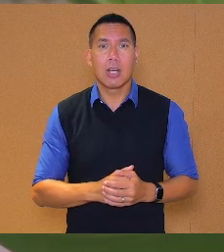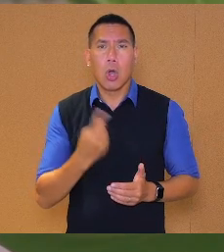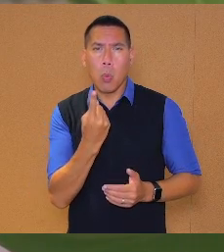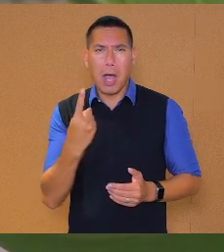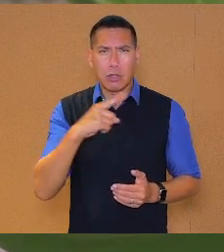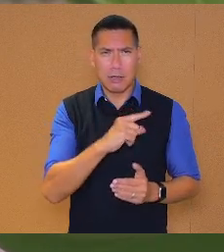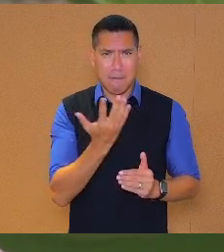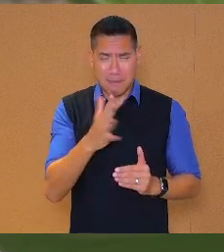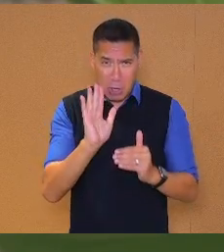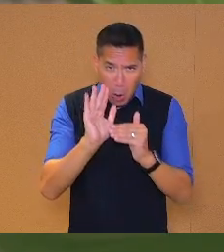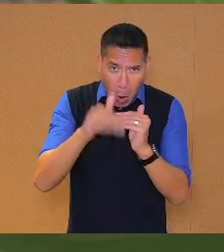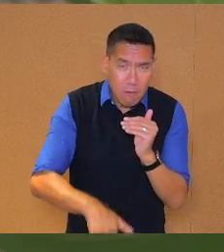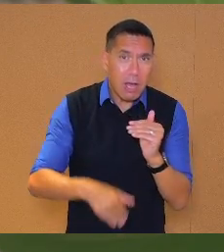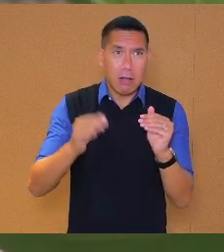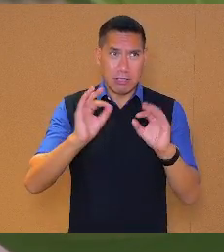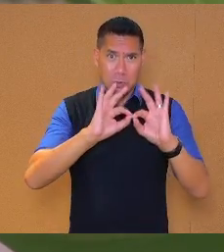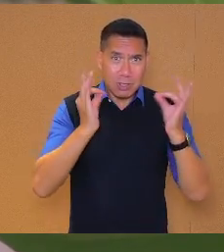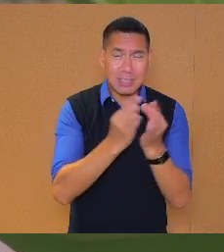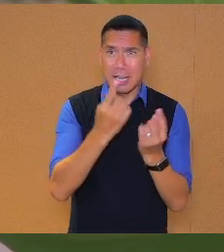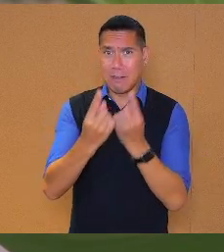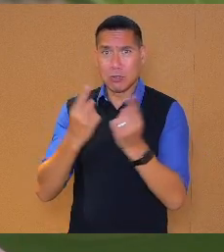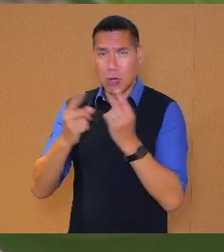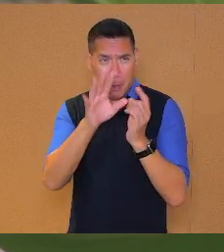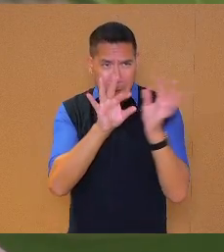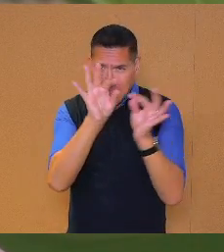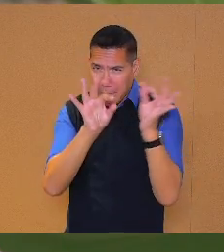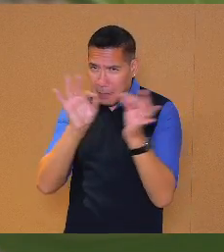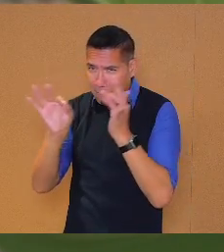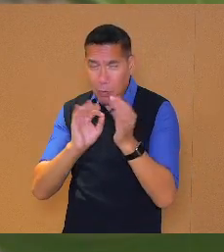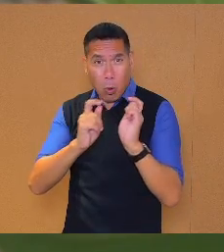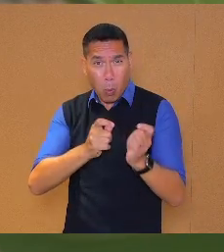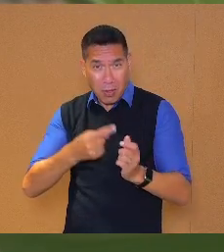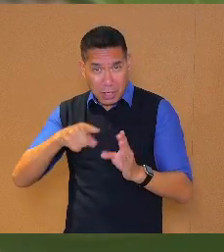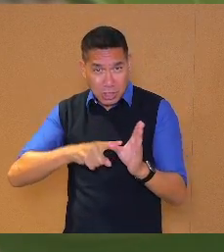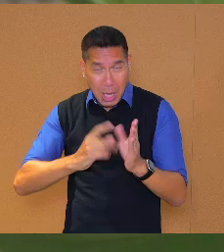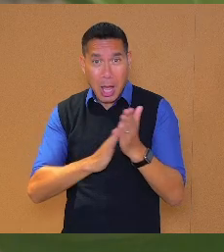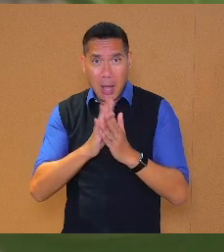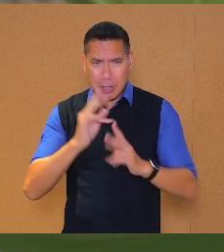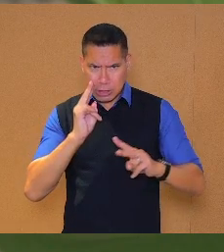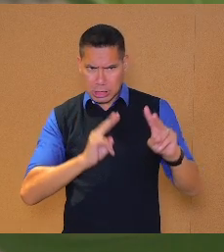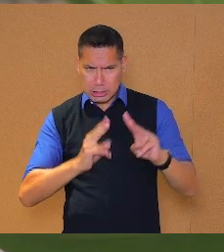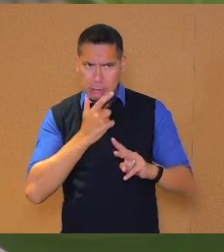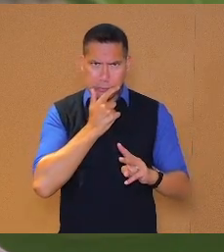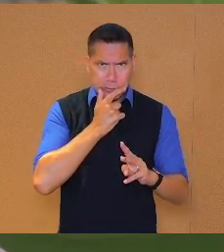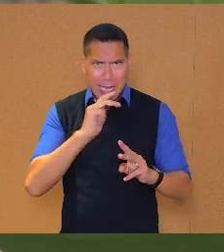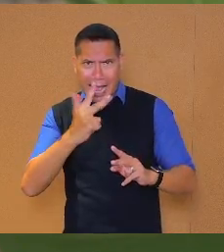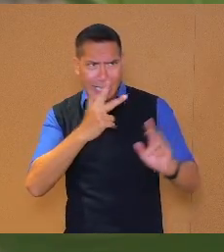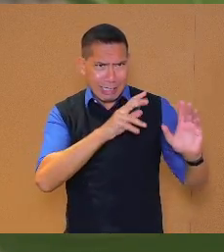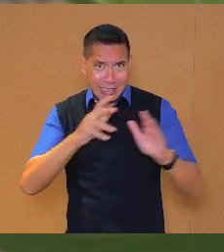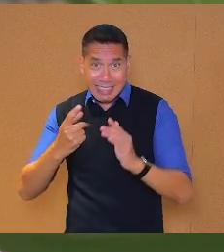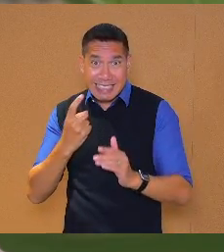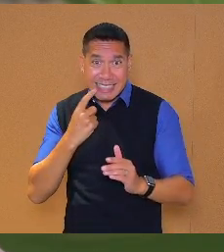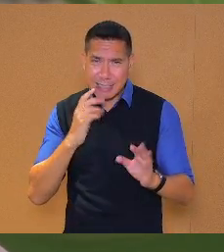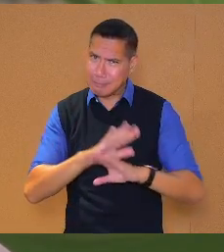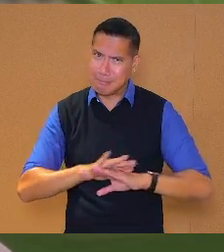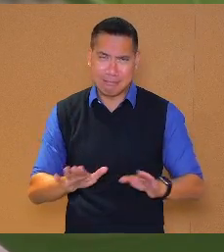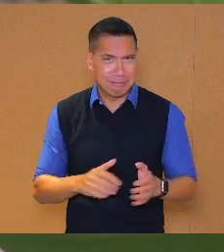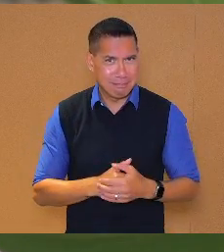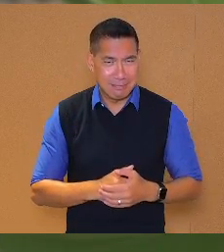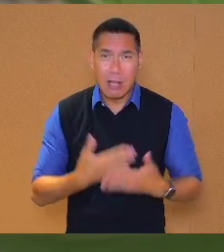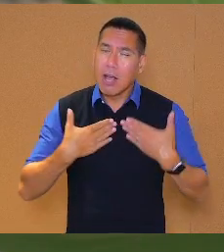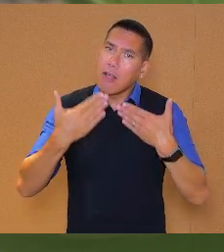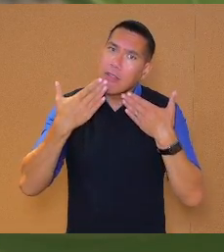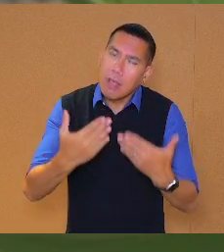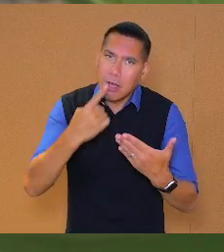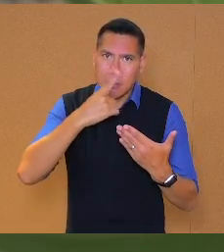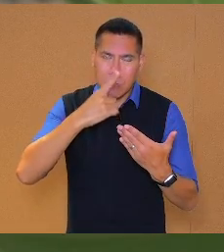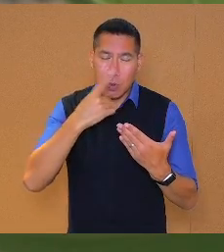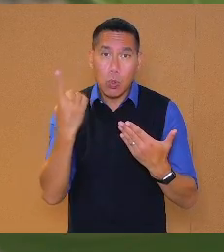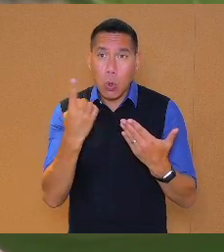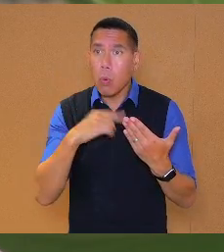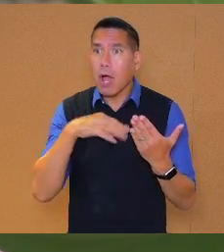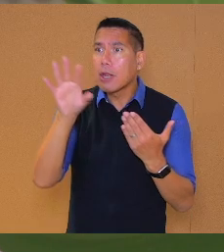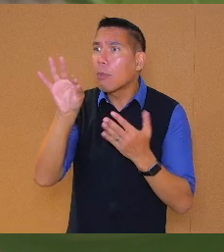were nominated for awards this year, making the judging